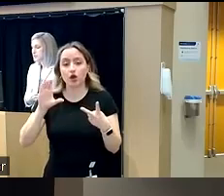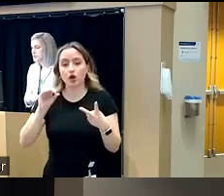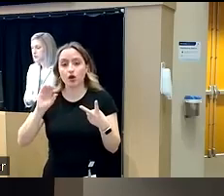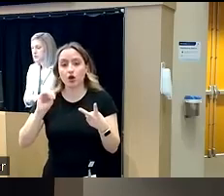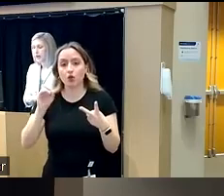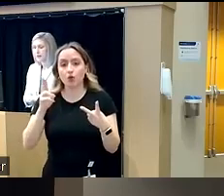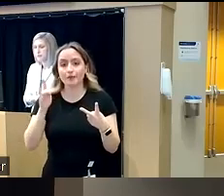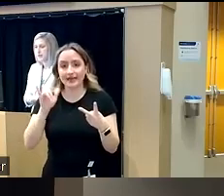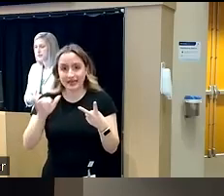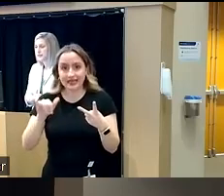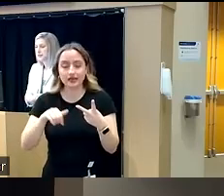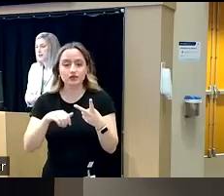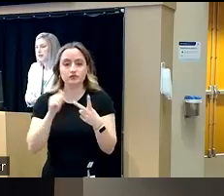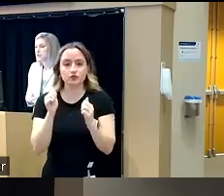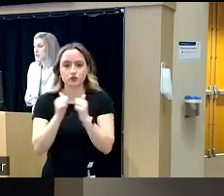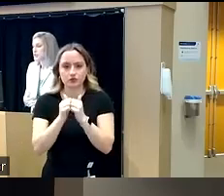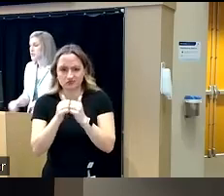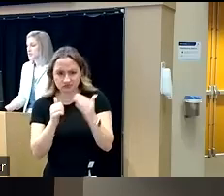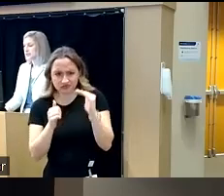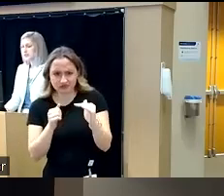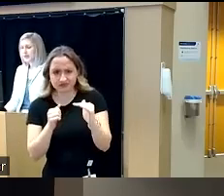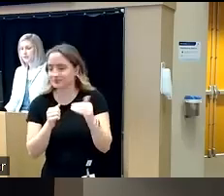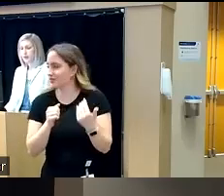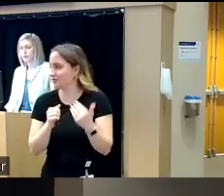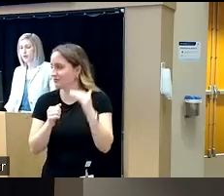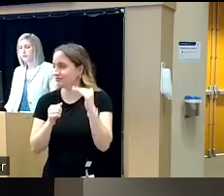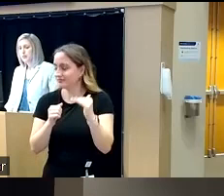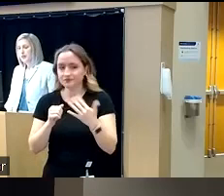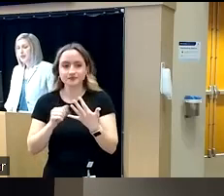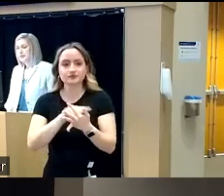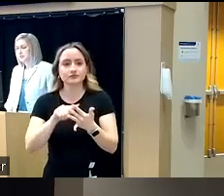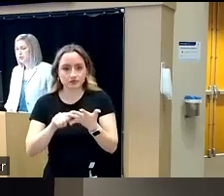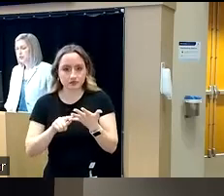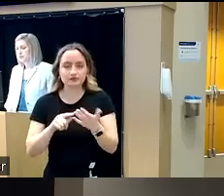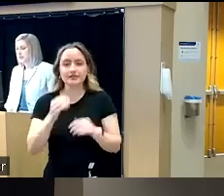substance use common myths introduction to the safe side framework eating disorders